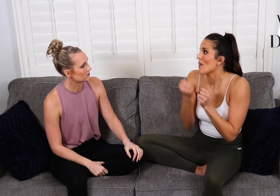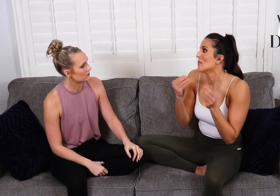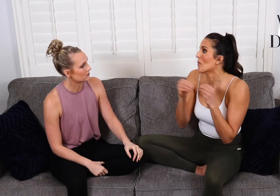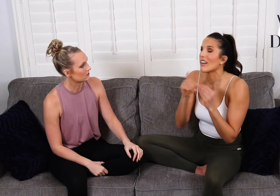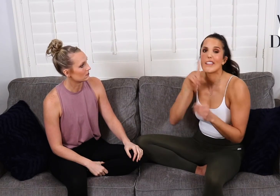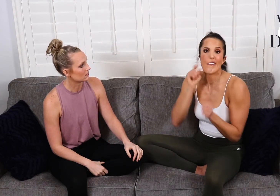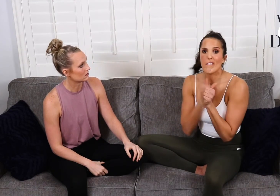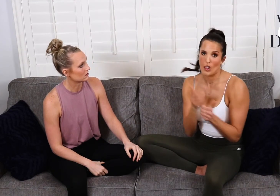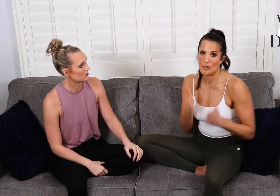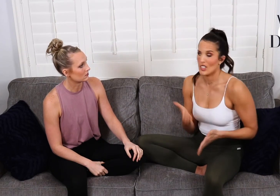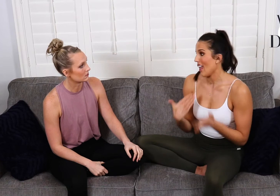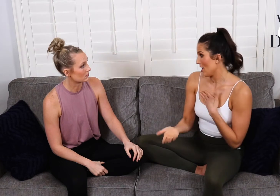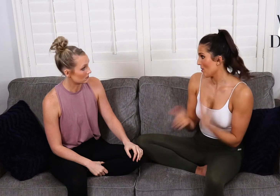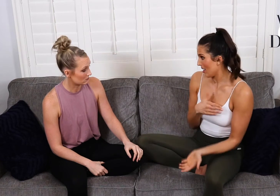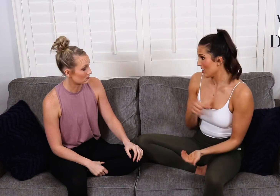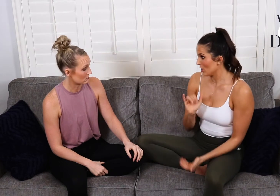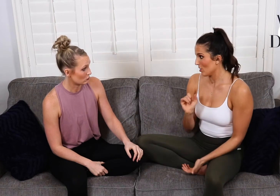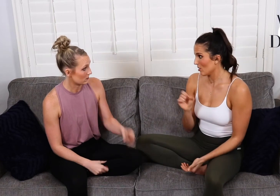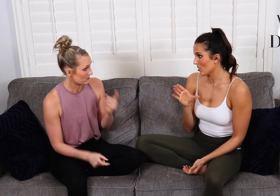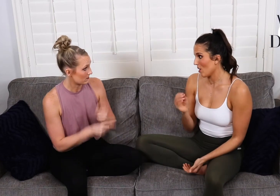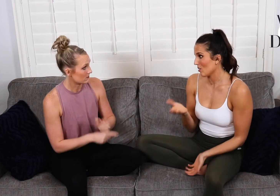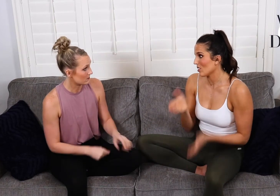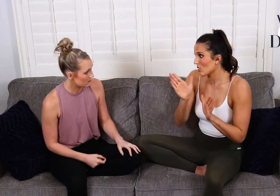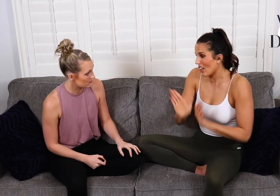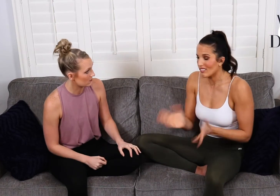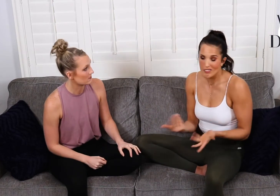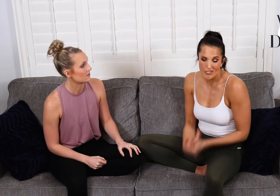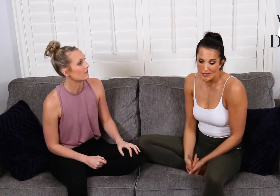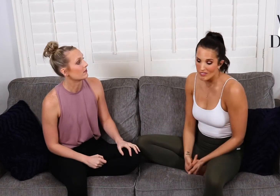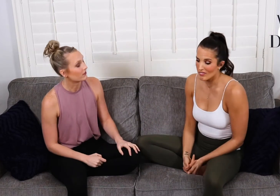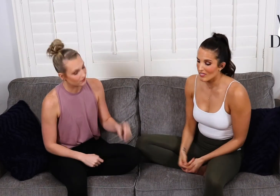They get more Deaf followers anyways, so it's great.